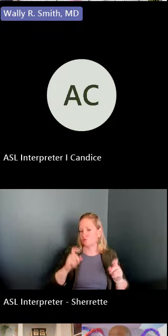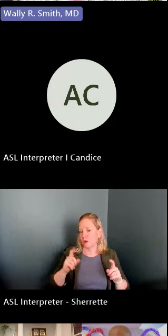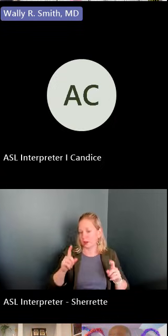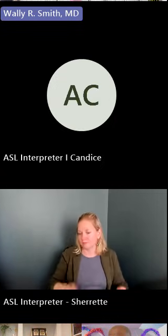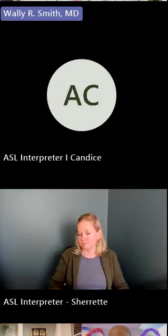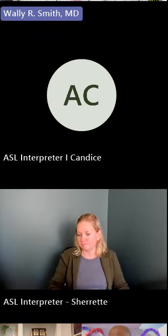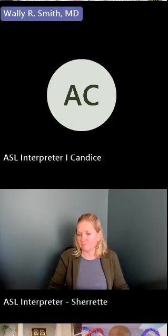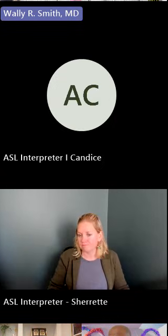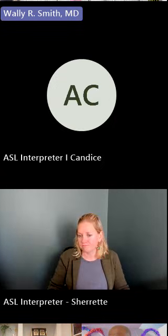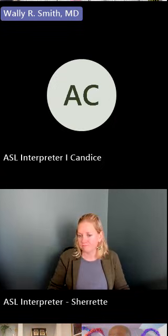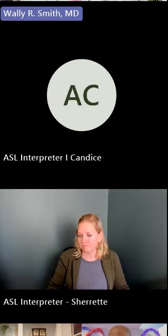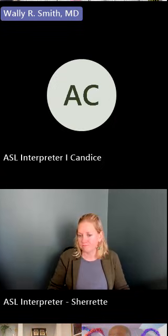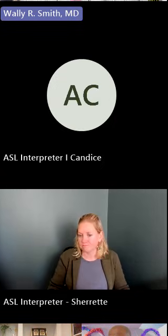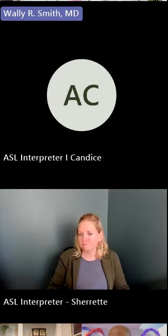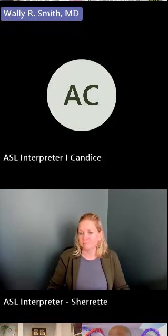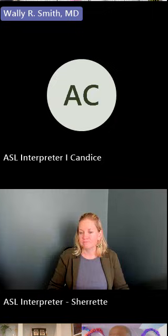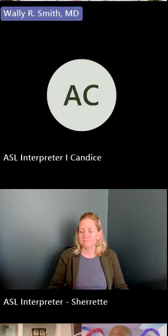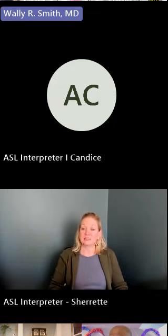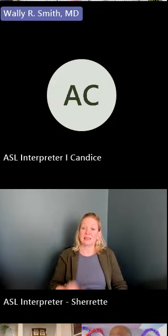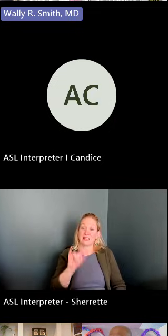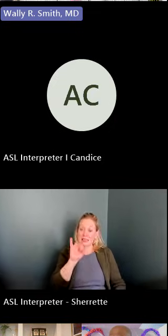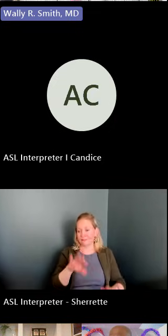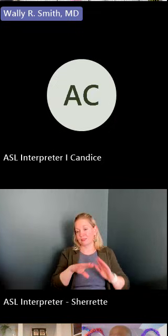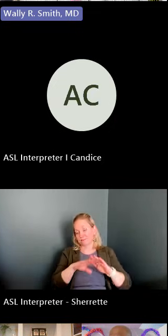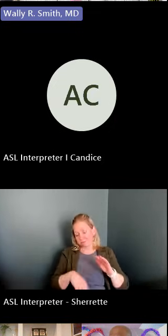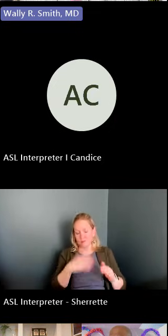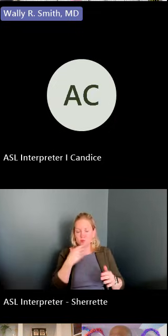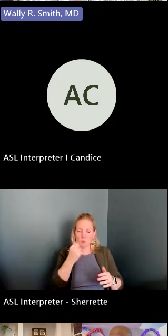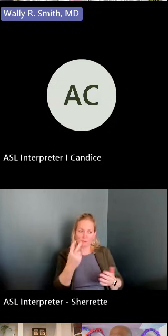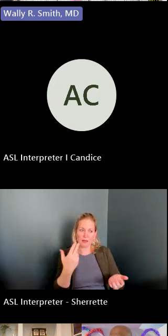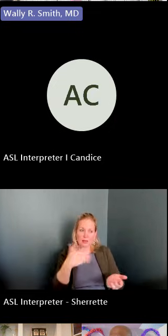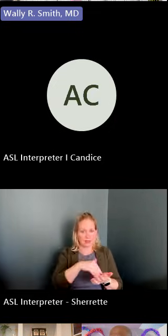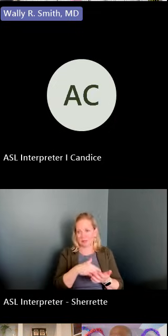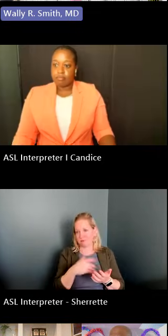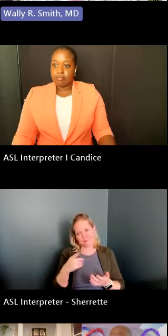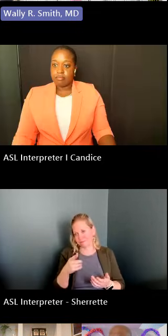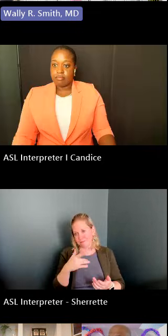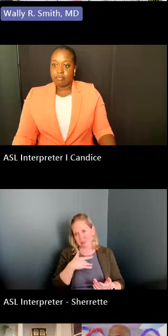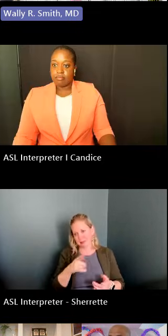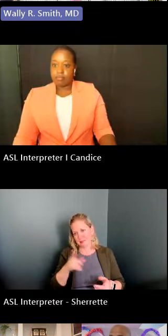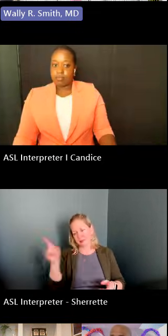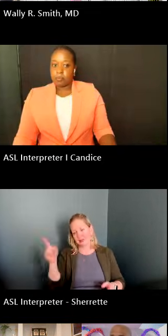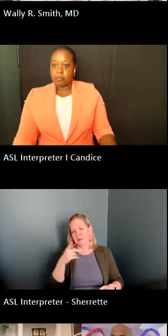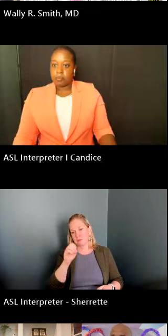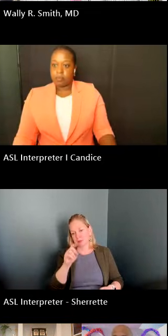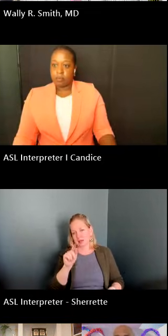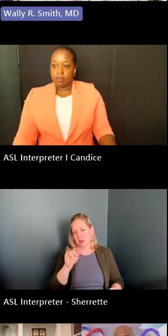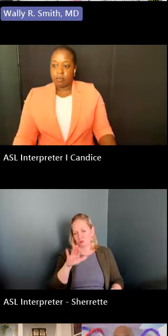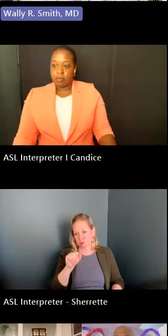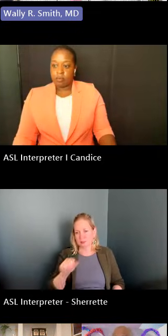Once again if they're less than 12 years of age, they're not in my clinic, first of all. They're in the pediatric clinic.